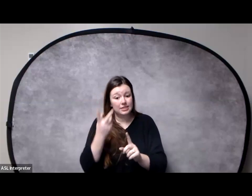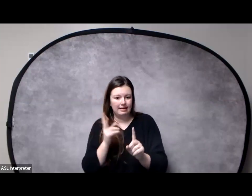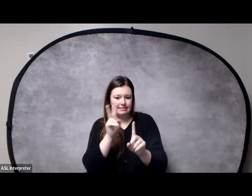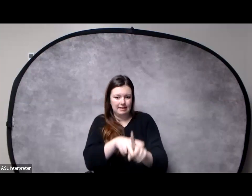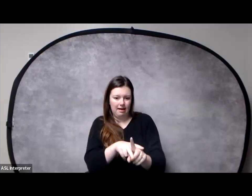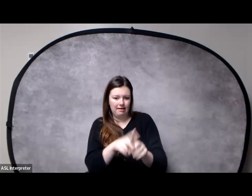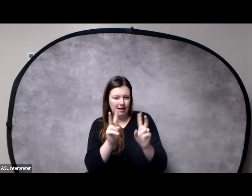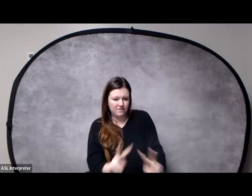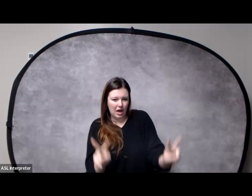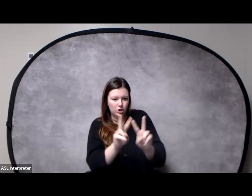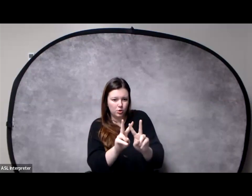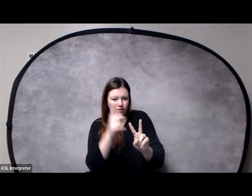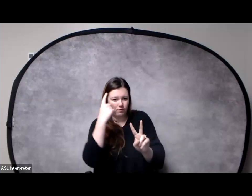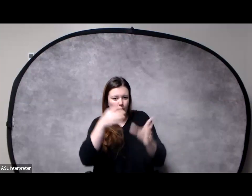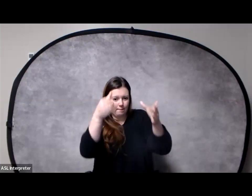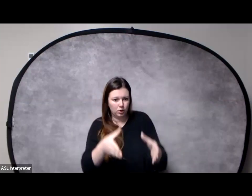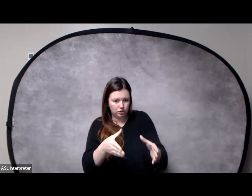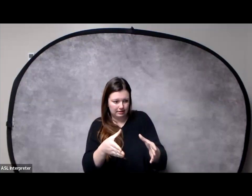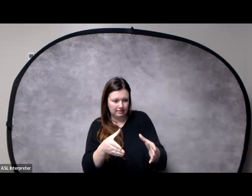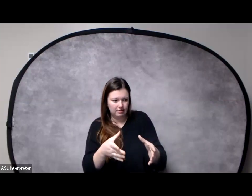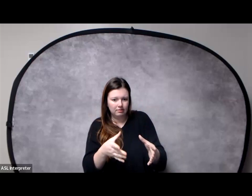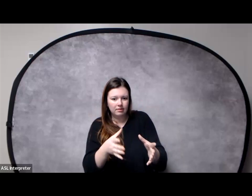the value of extending the life of a person without a disability.